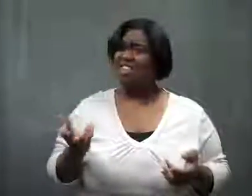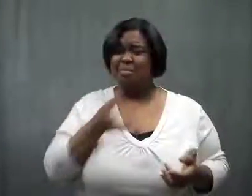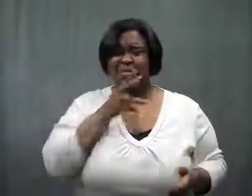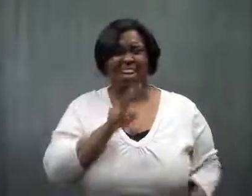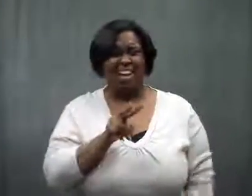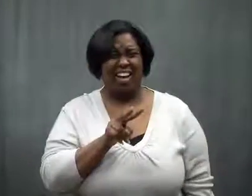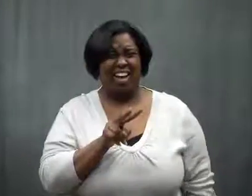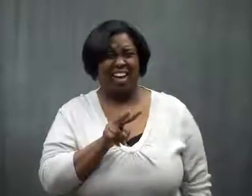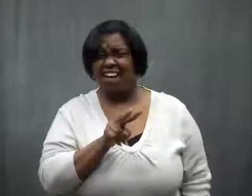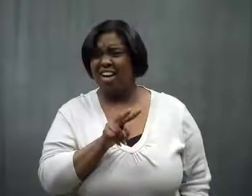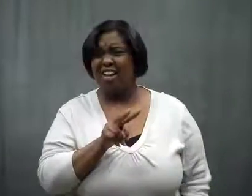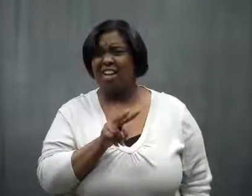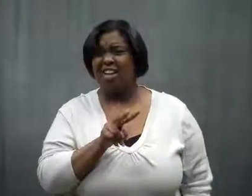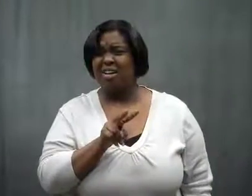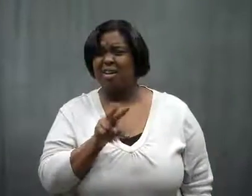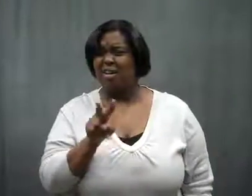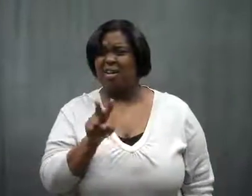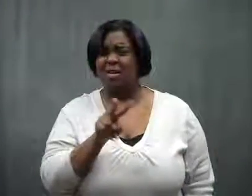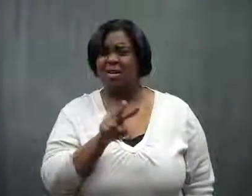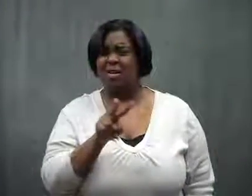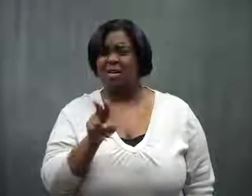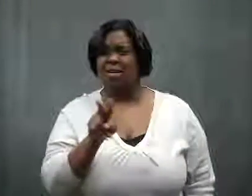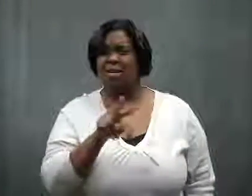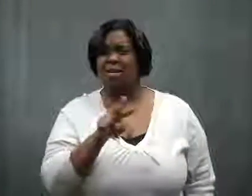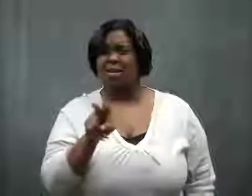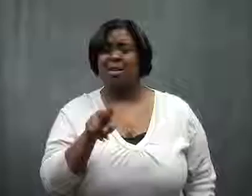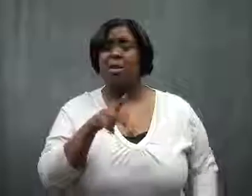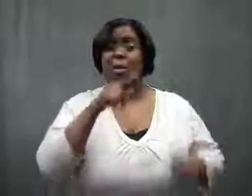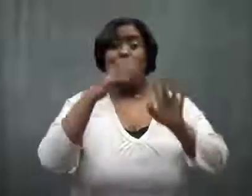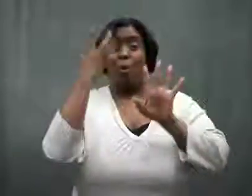My mother would be flabbergasted, looking back and forth between us.